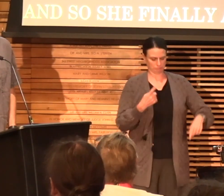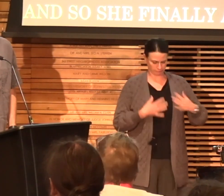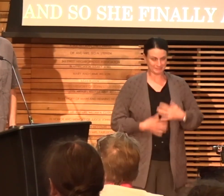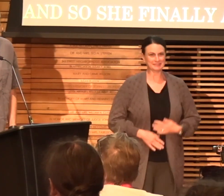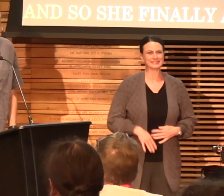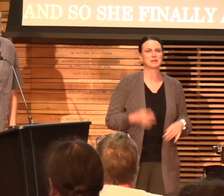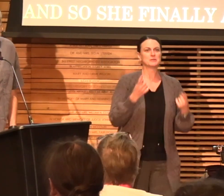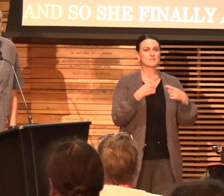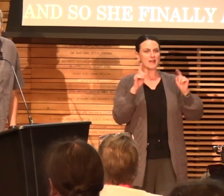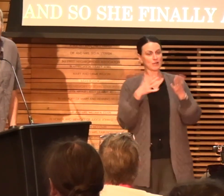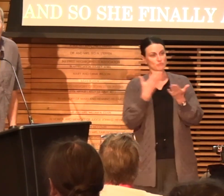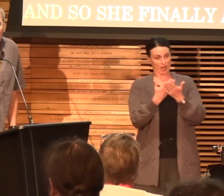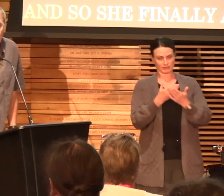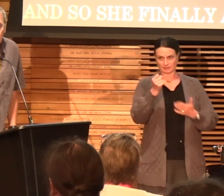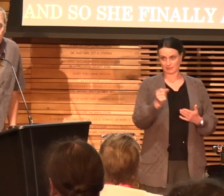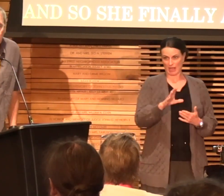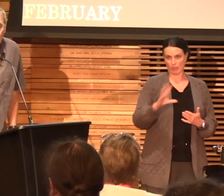in South Africa in February 1951.